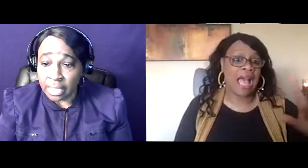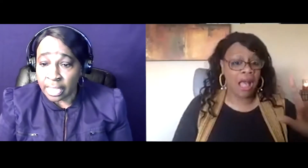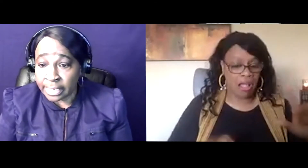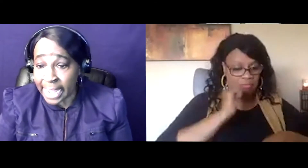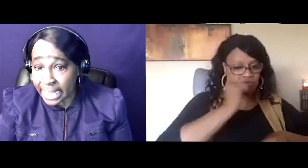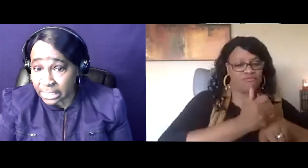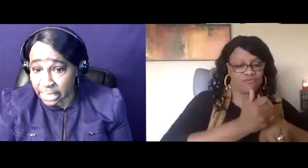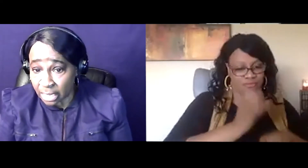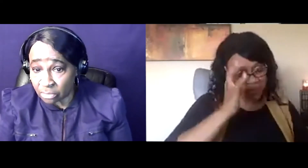and ASL.